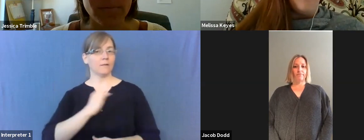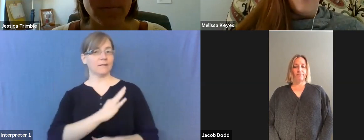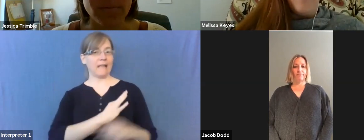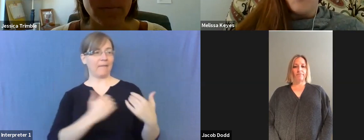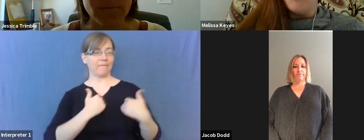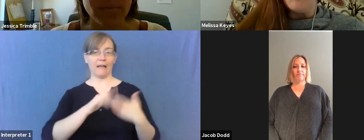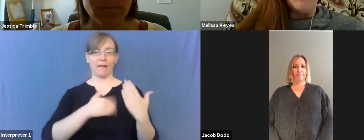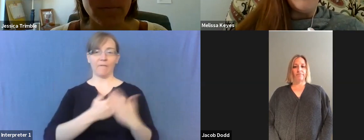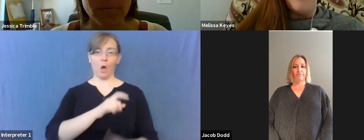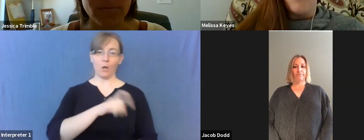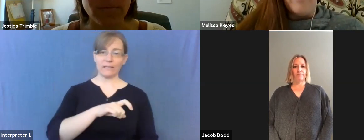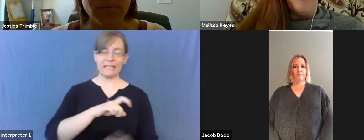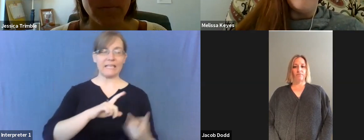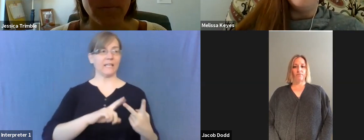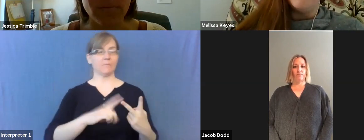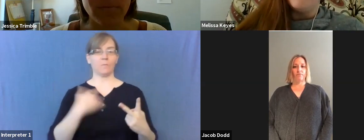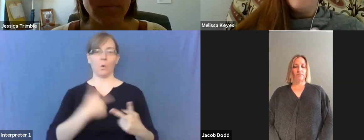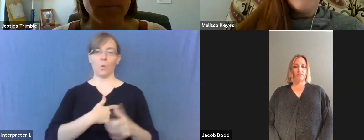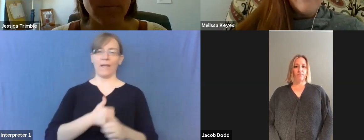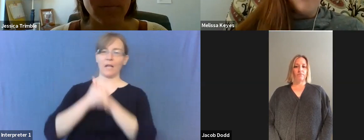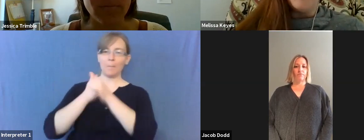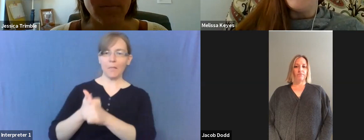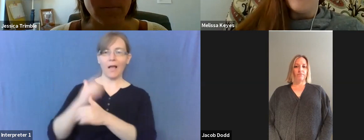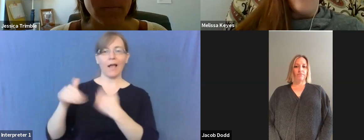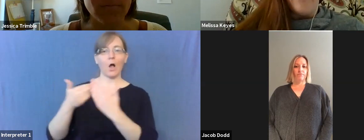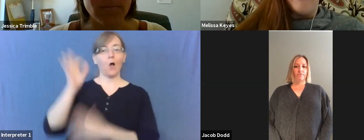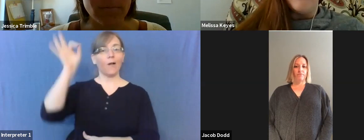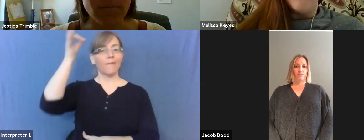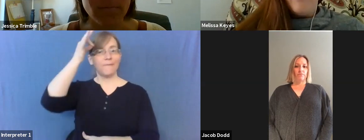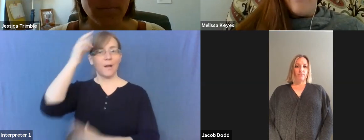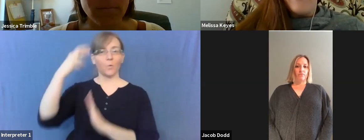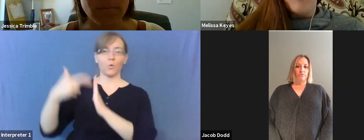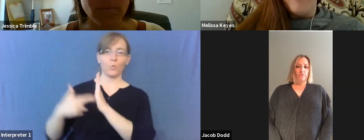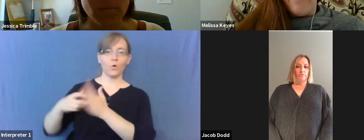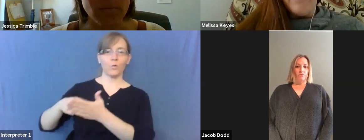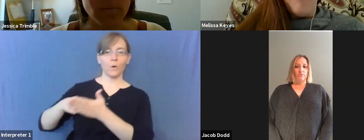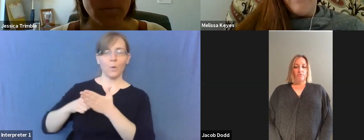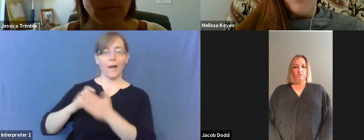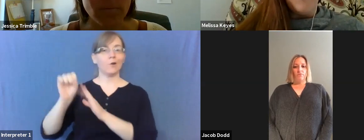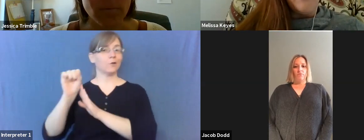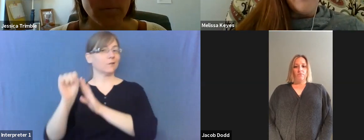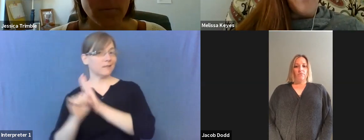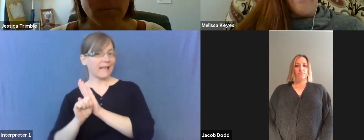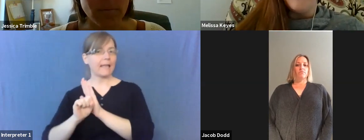of our federal rules and requirements and state rules and requirements, and that we're providing the best services that we can